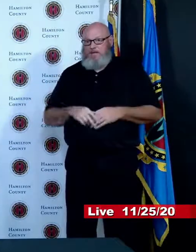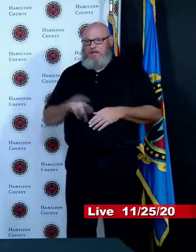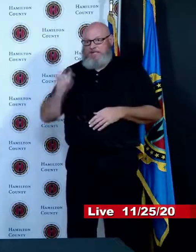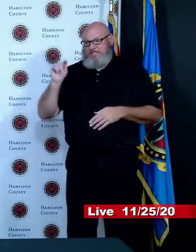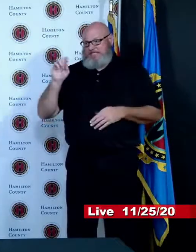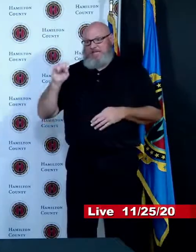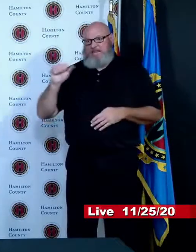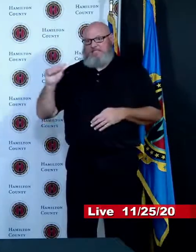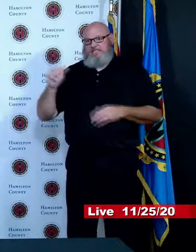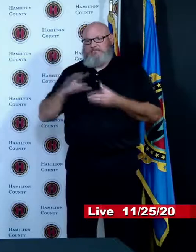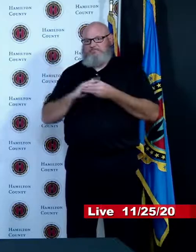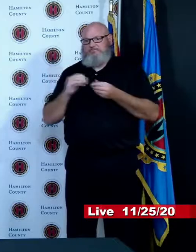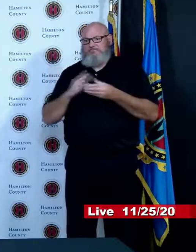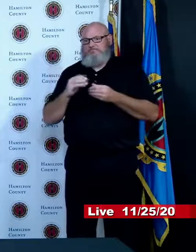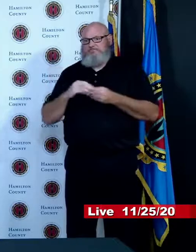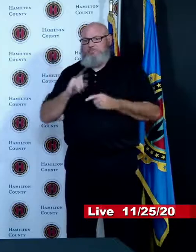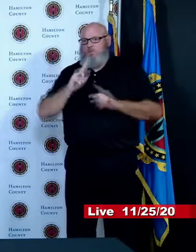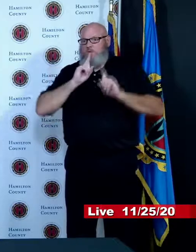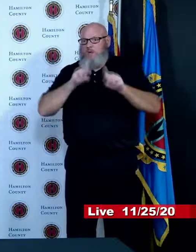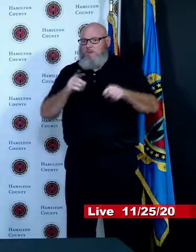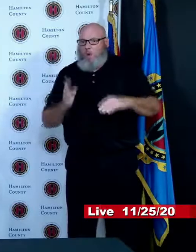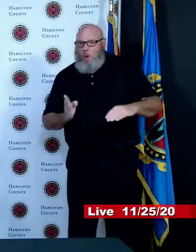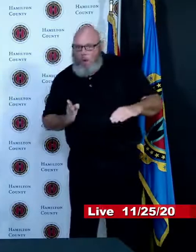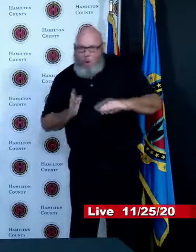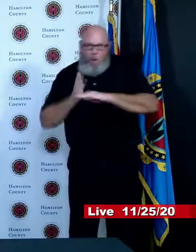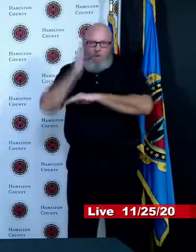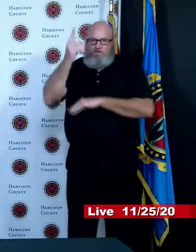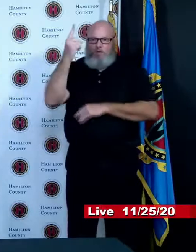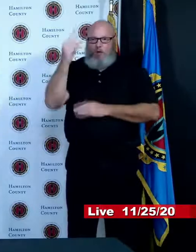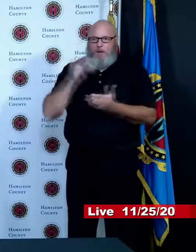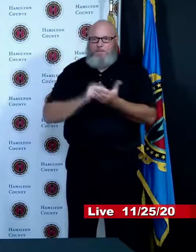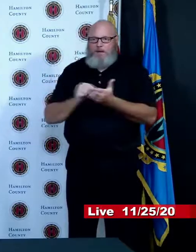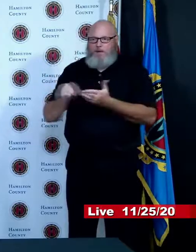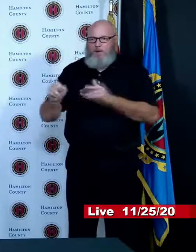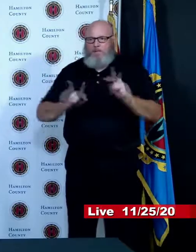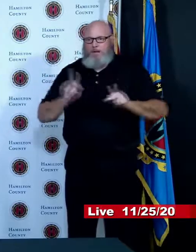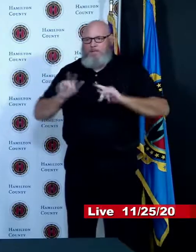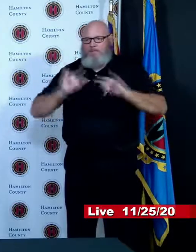reported over a million people went through going through security checkpoints which of course